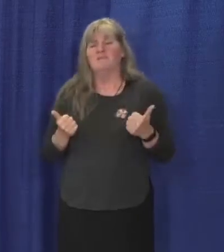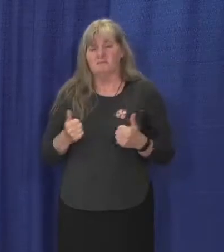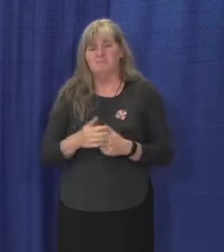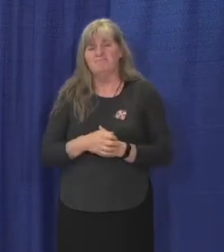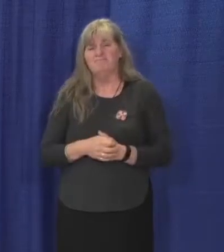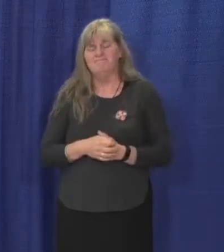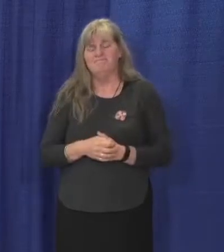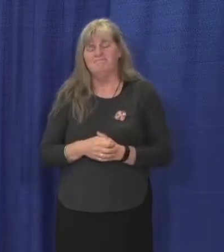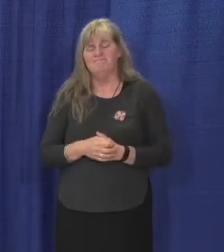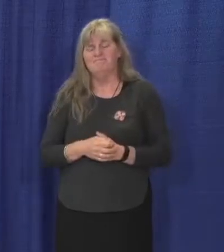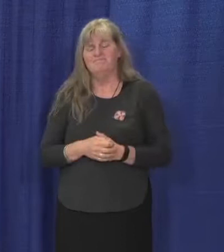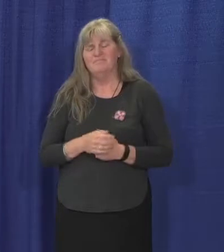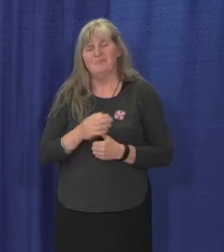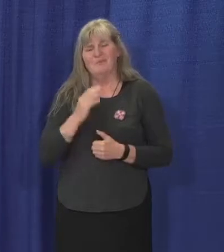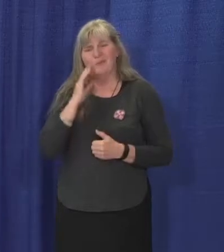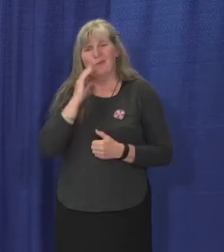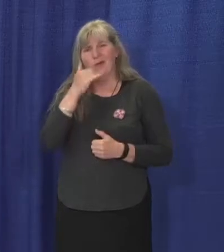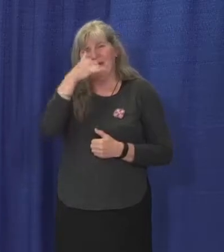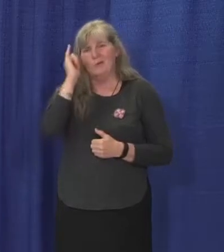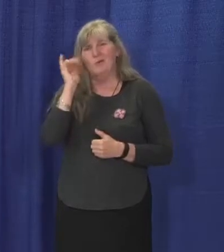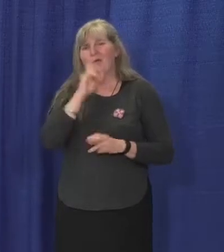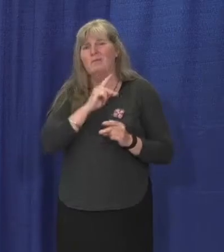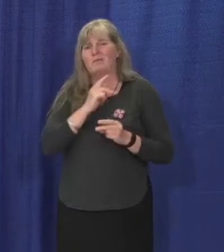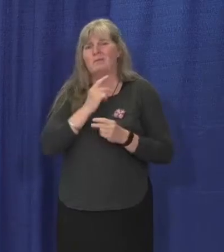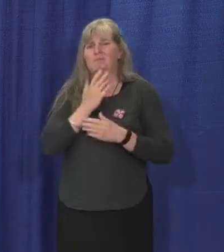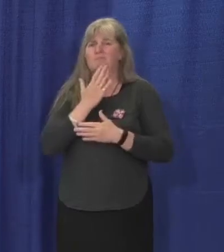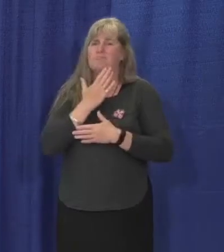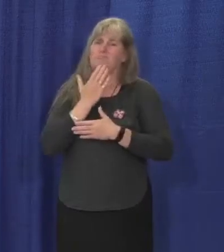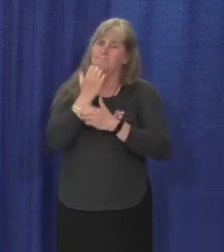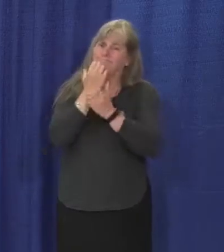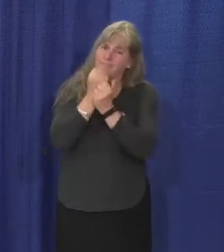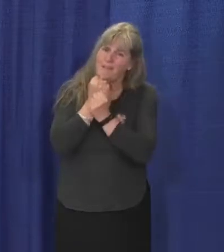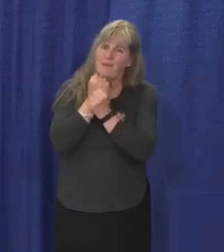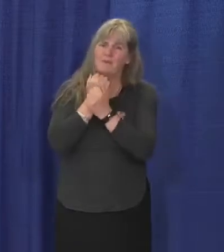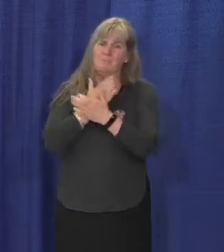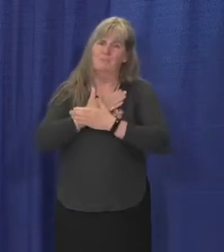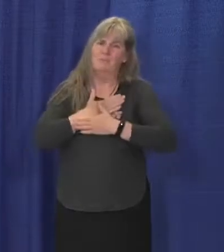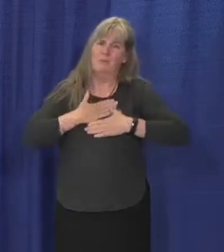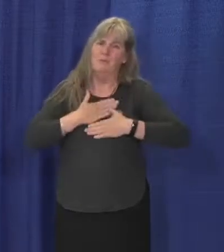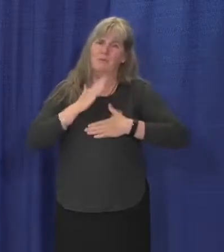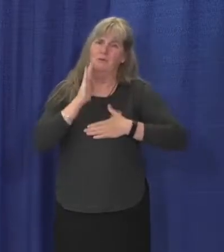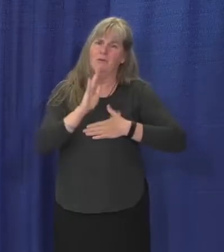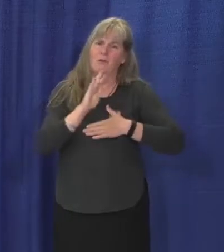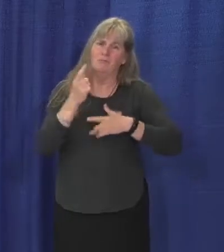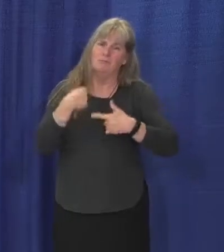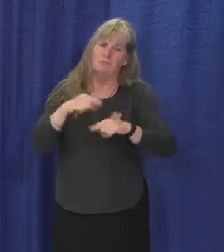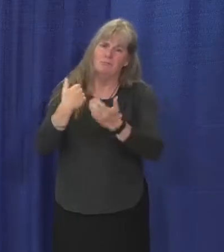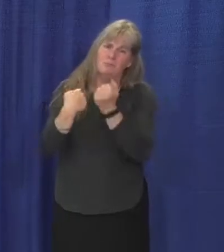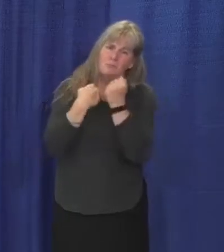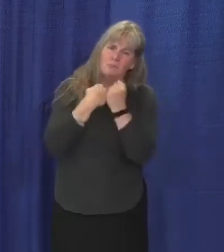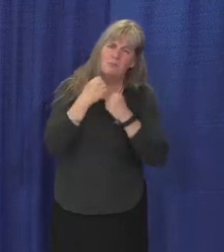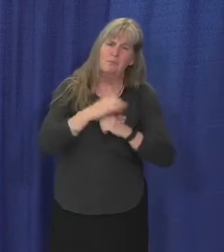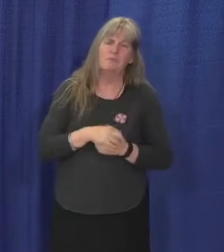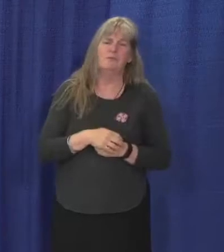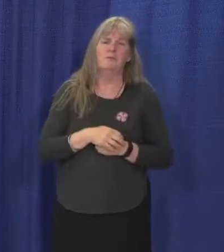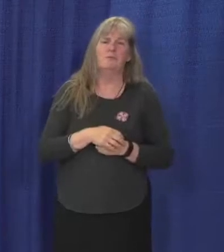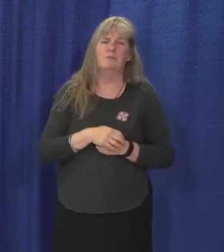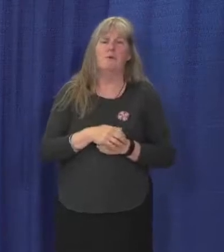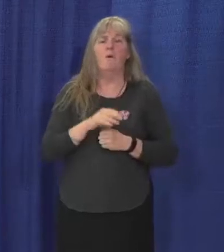lives and I hope you know how much Yukoners appreciate your dedication and care.